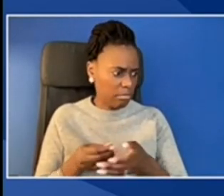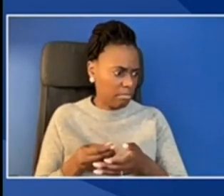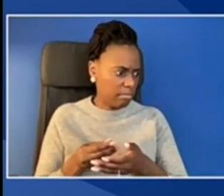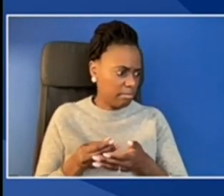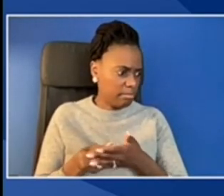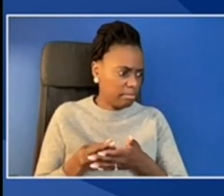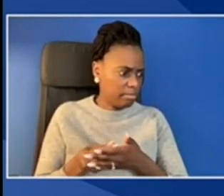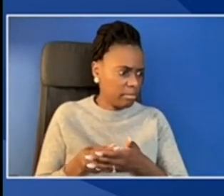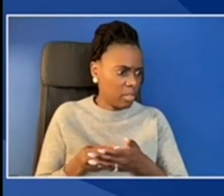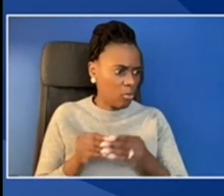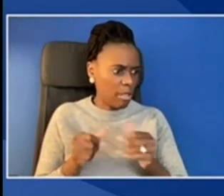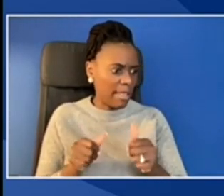does happen.